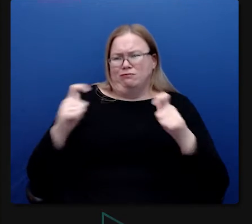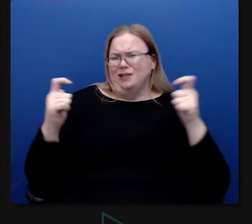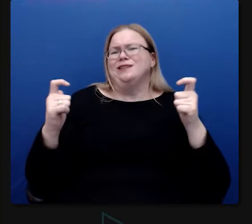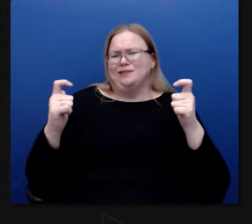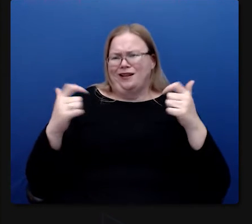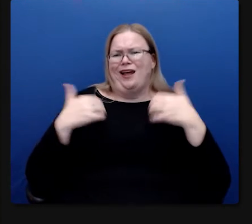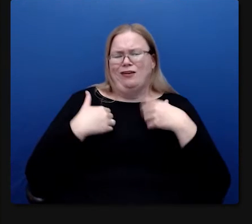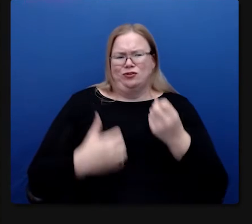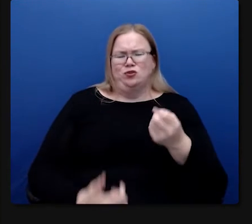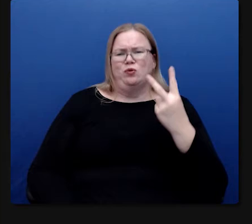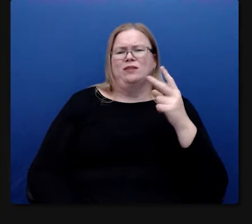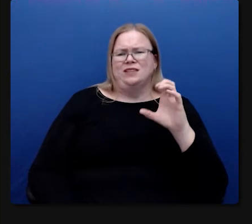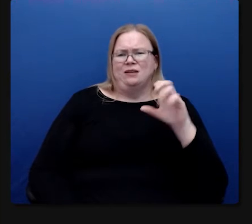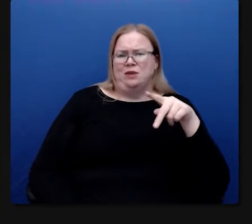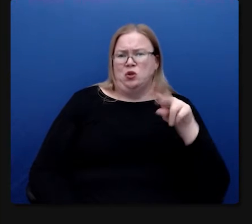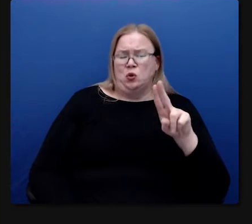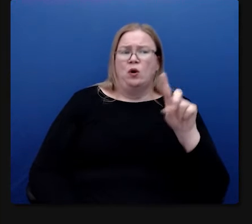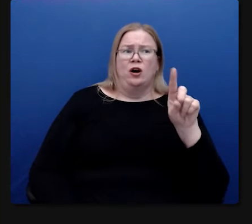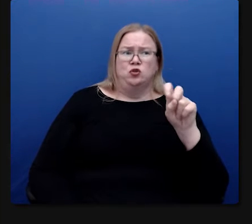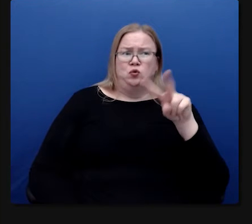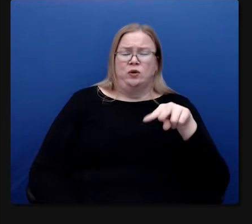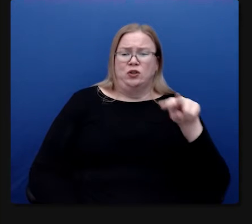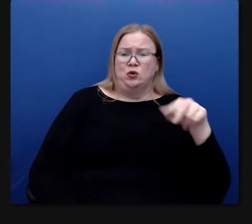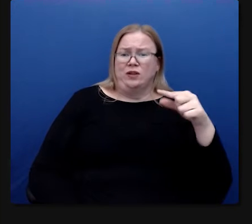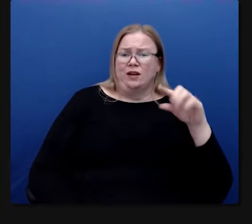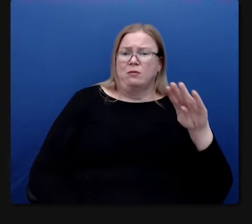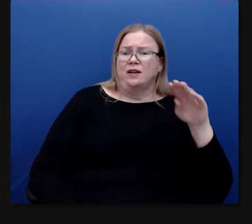It's got 12 CPUs, 122 gigabytes memory.